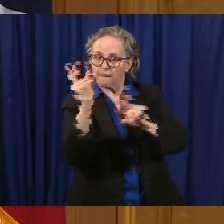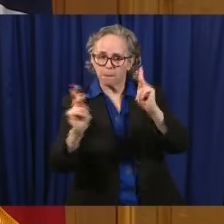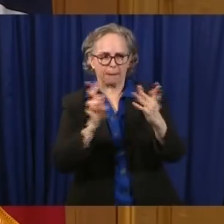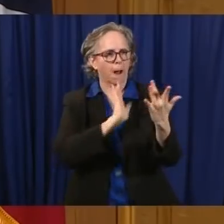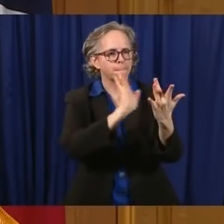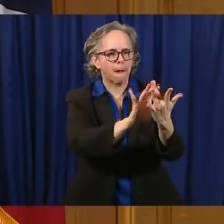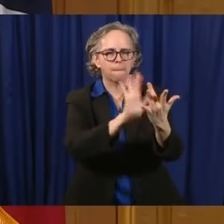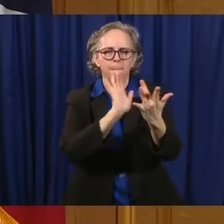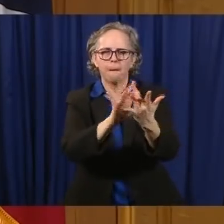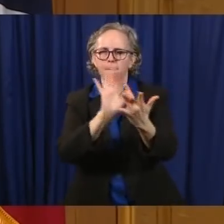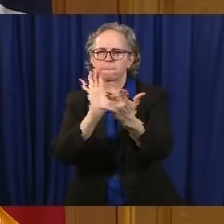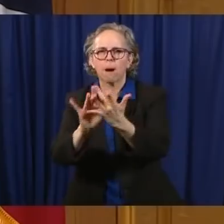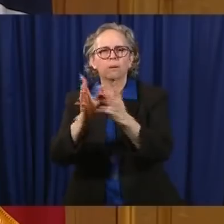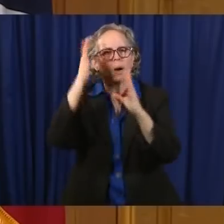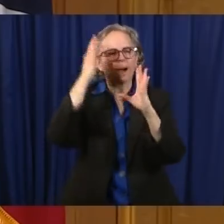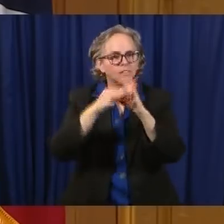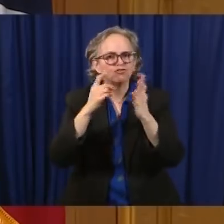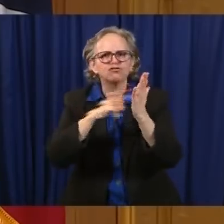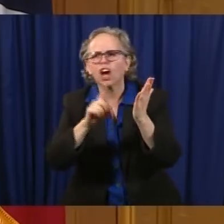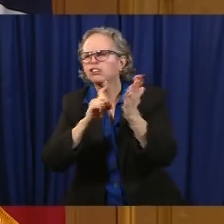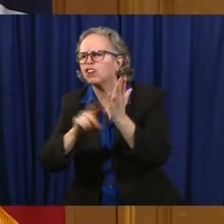EMAIL OR SOCIAL MEDIA, DURING A